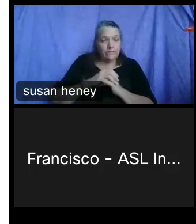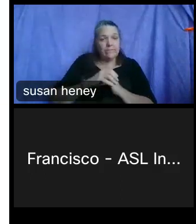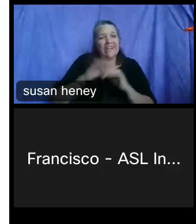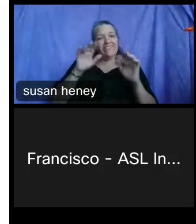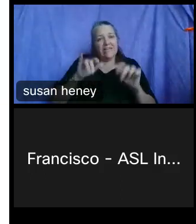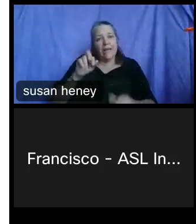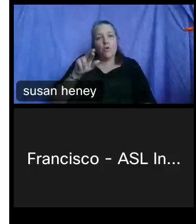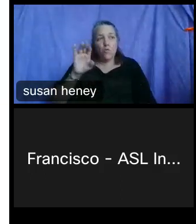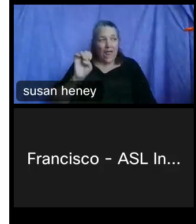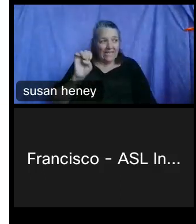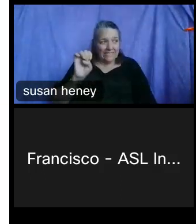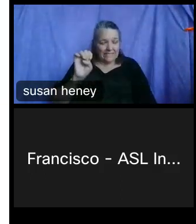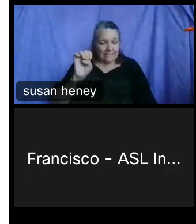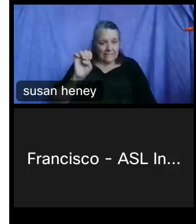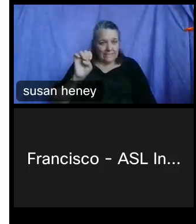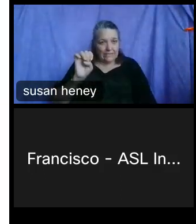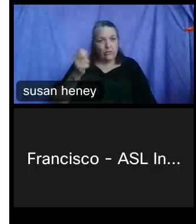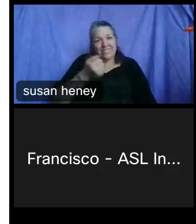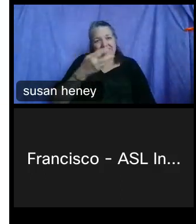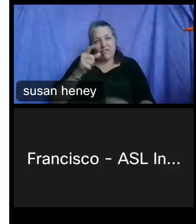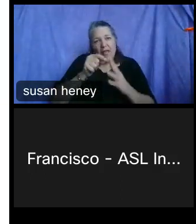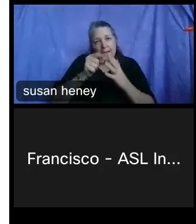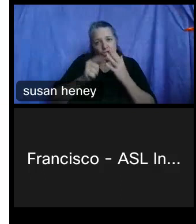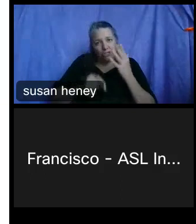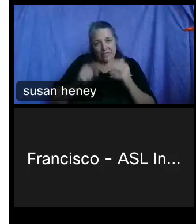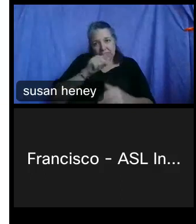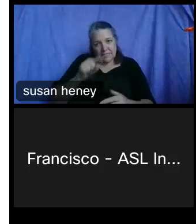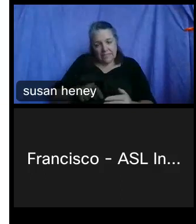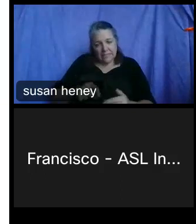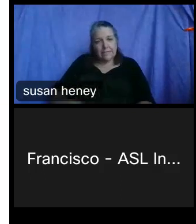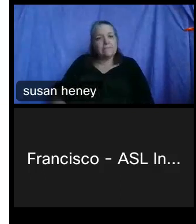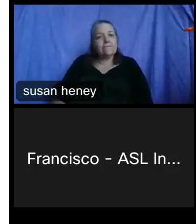in the search area, there will be several options that will display as pictured here. If you were